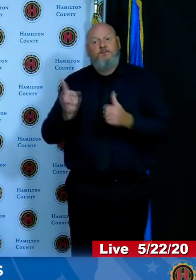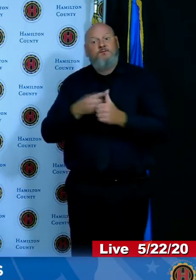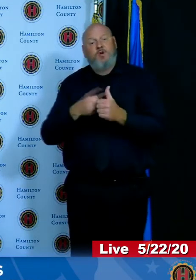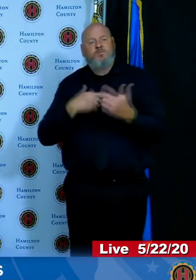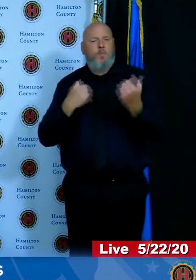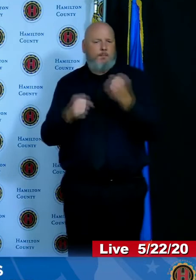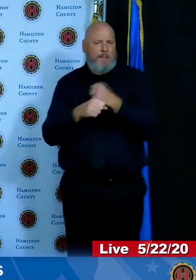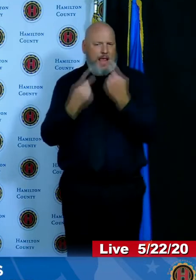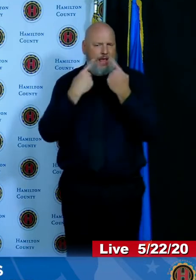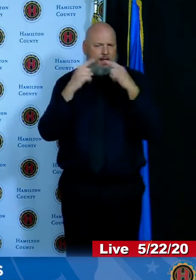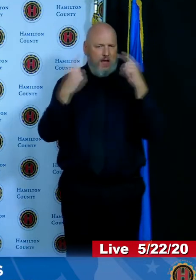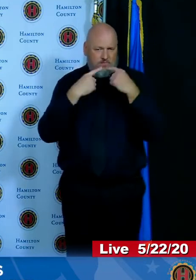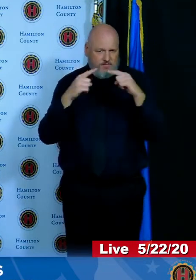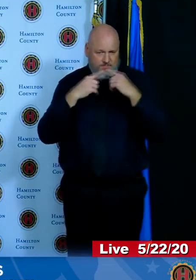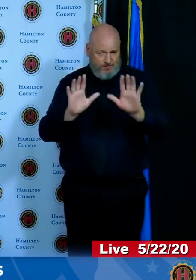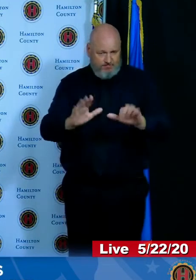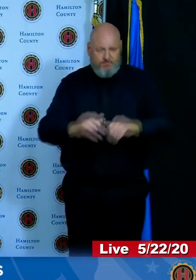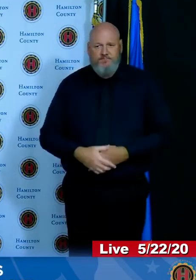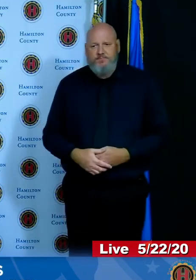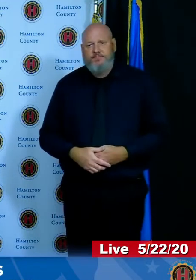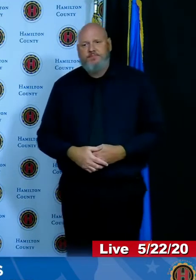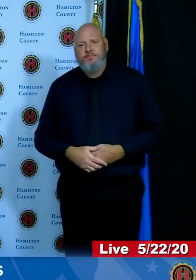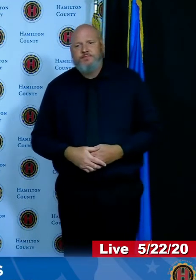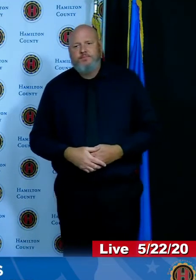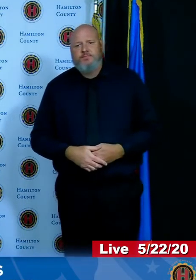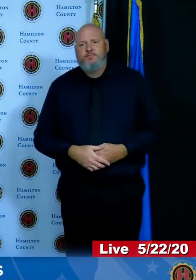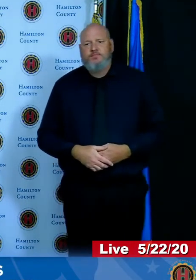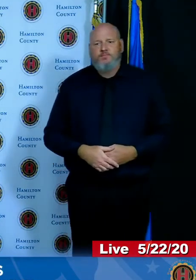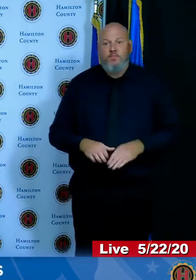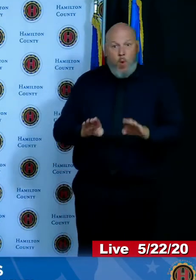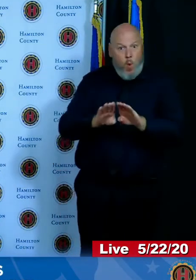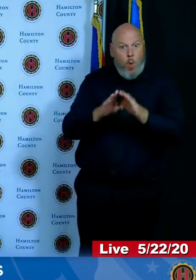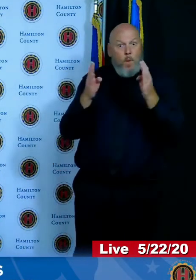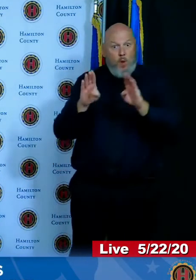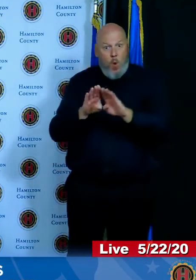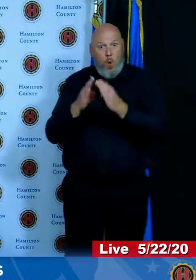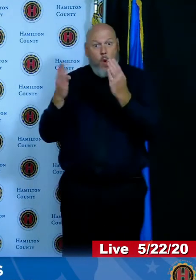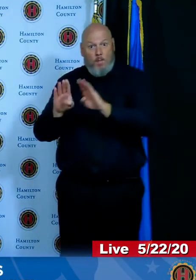people understand and have some knowledge of what's going on and this